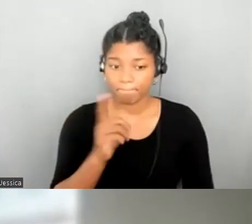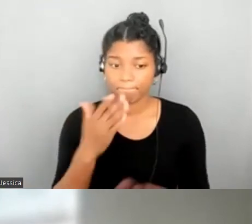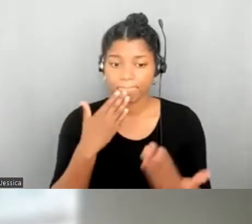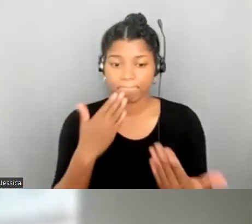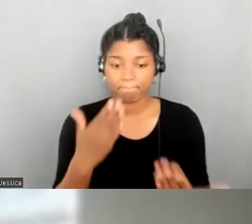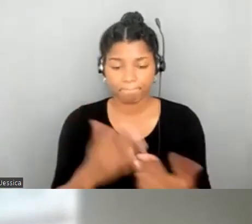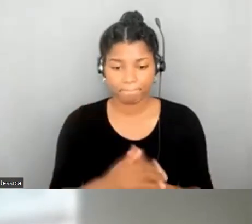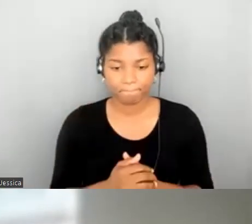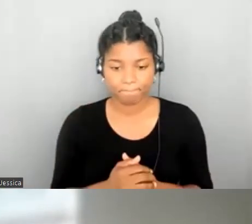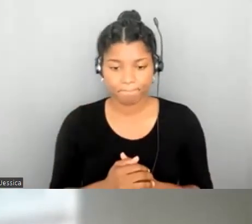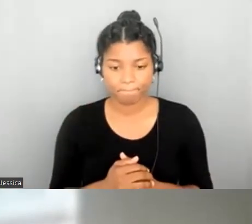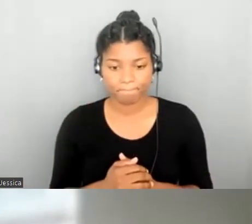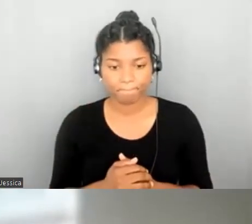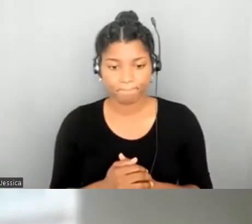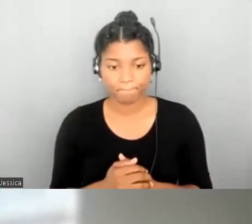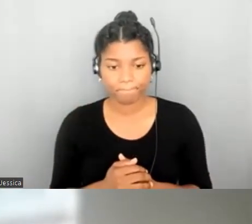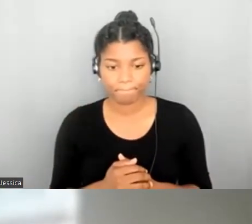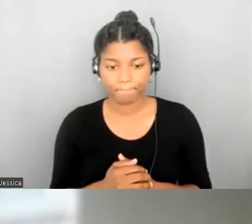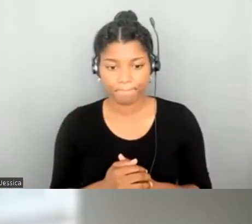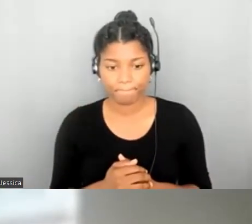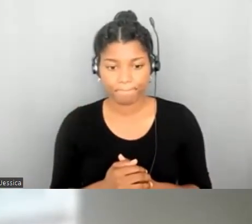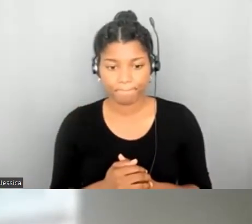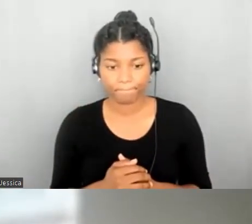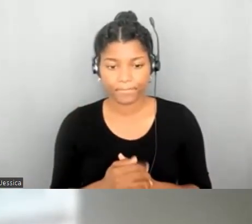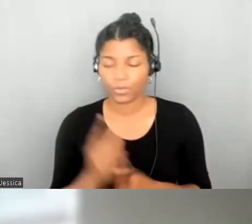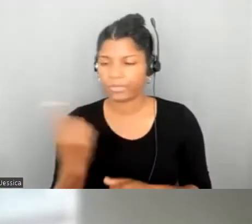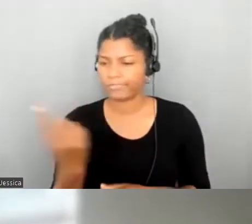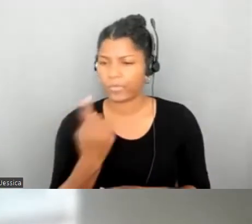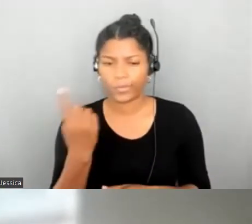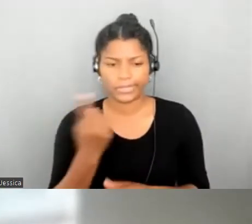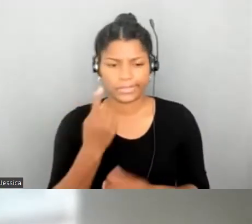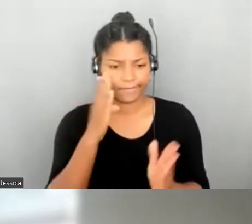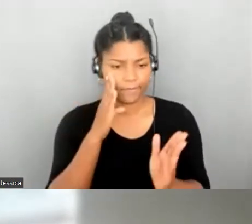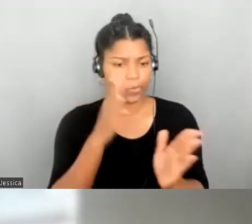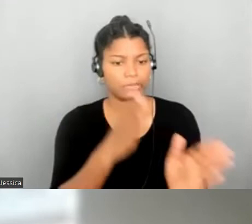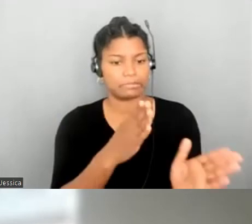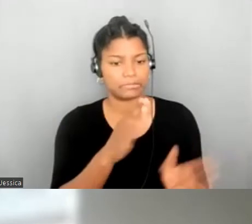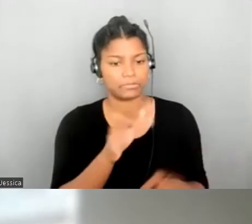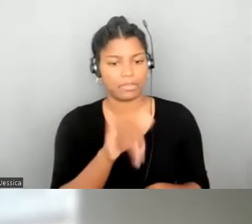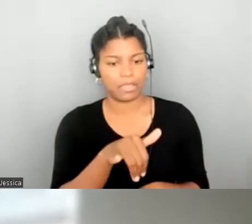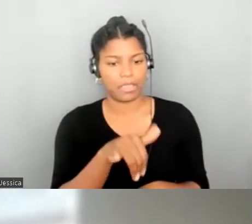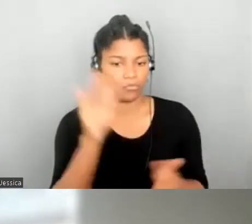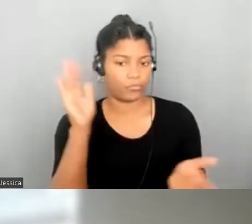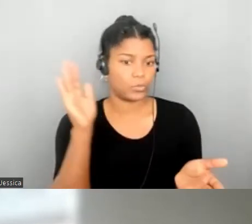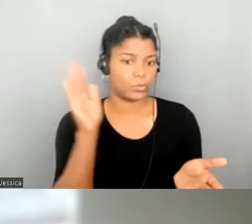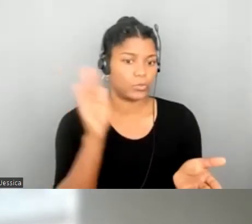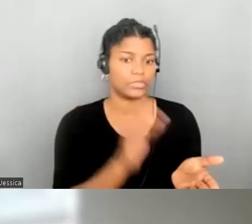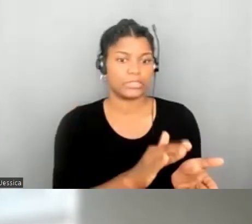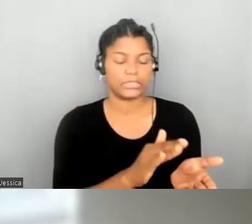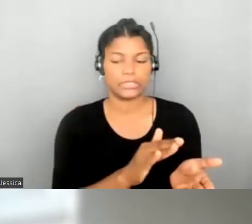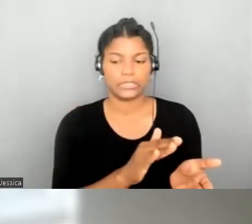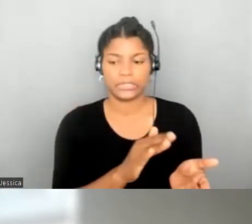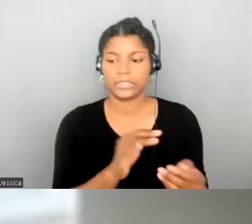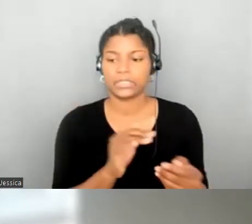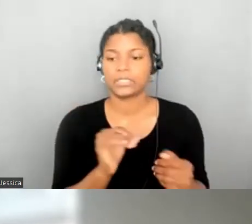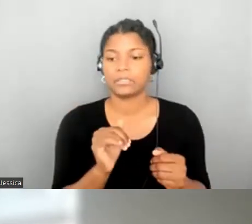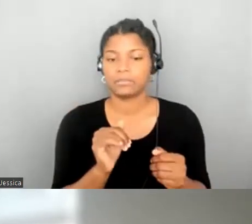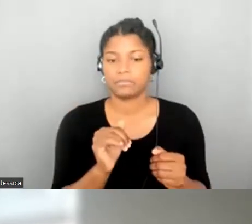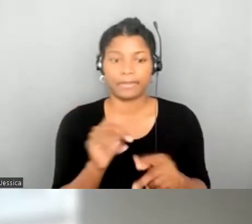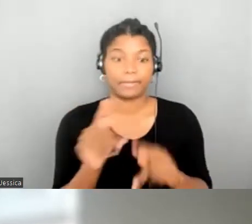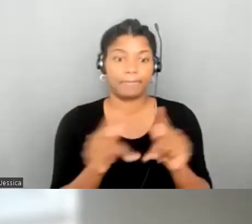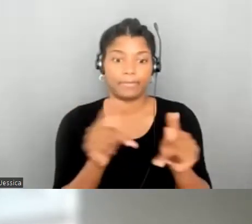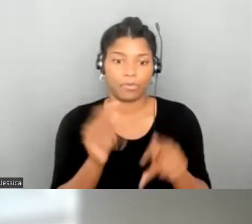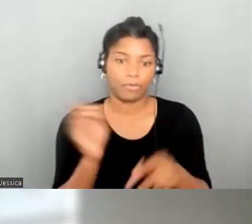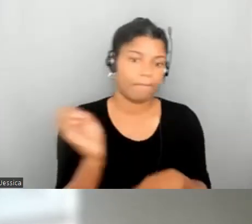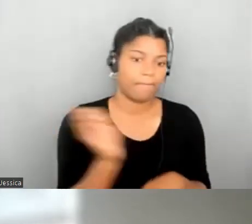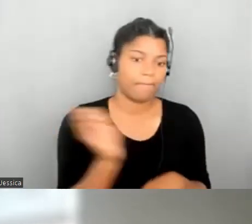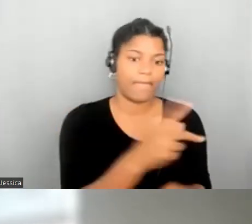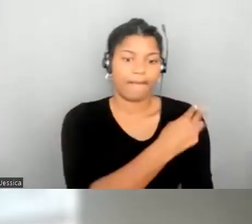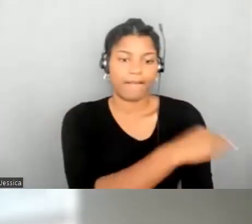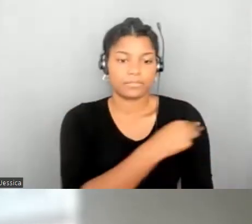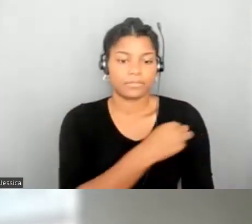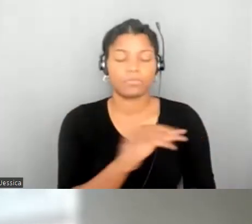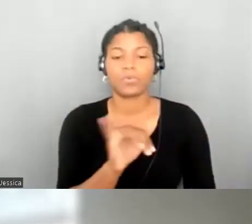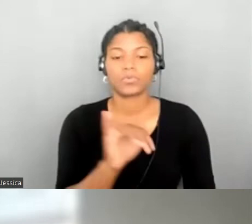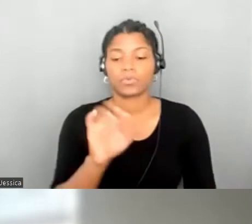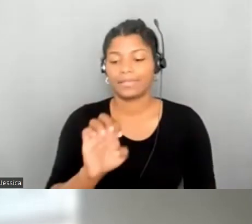We are always focused on reducing readmissions and even ED utilization, which can be costly.